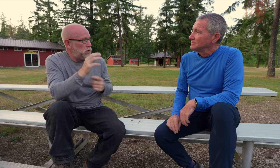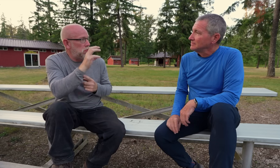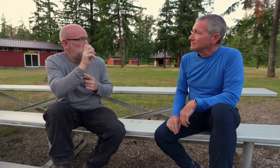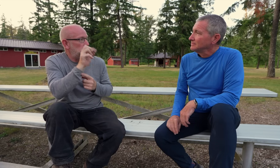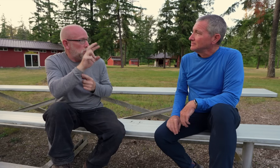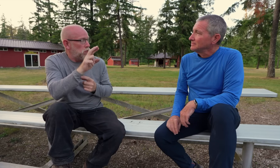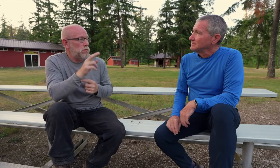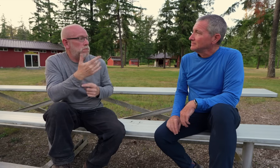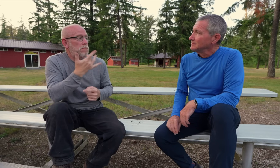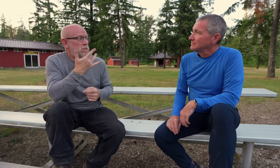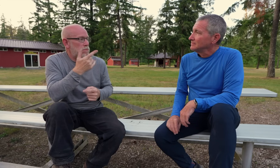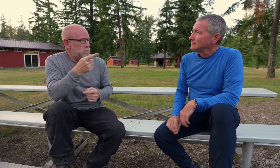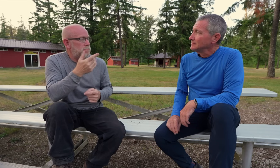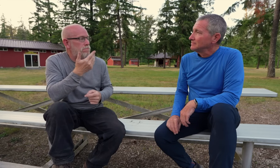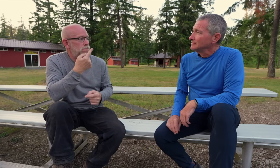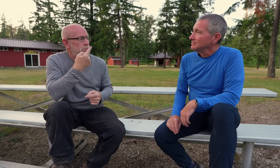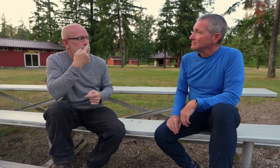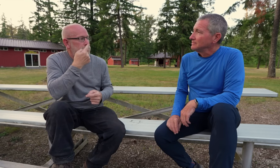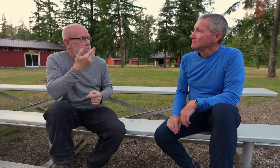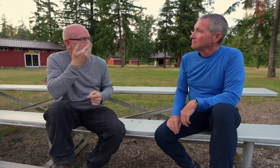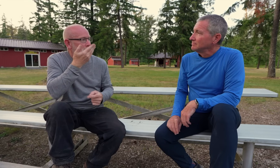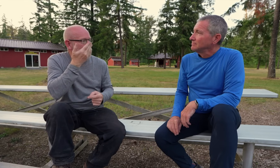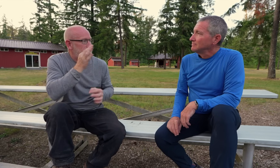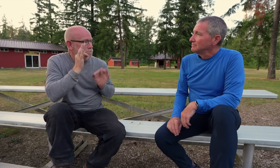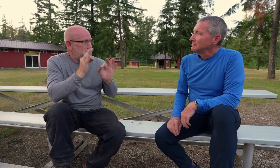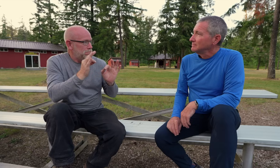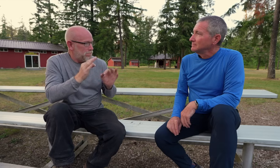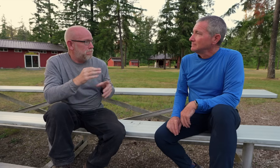Cedar gives off a good smell.